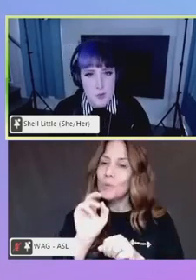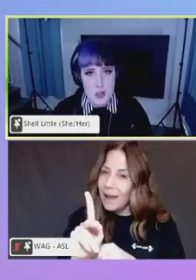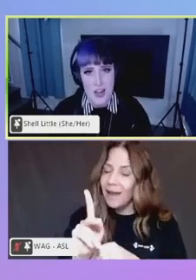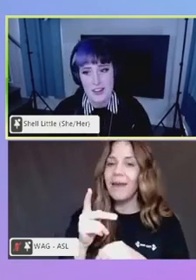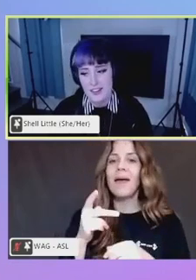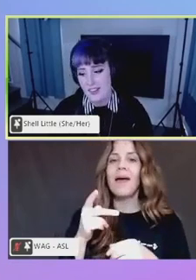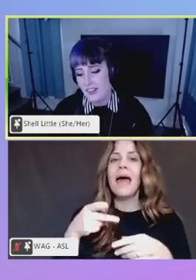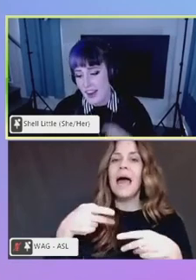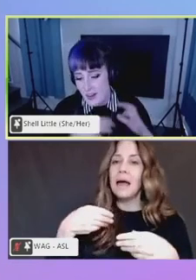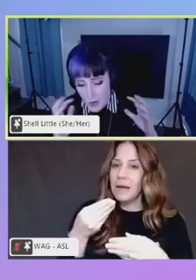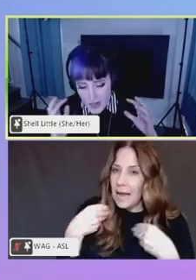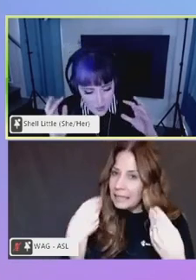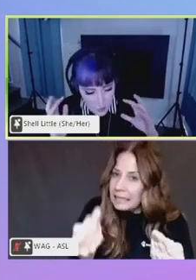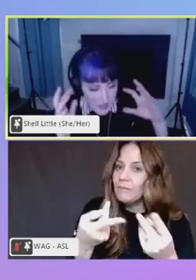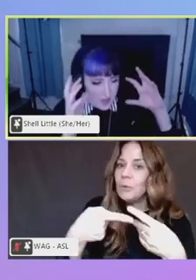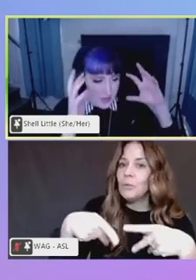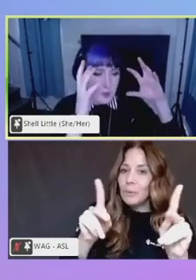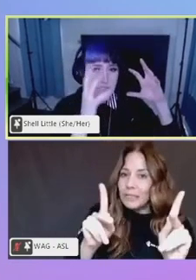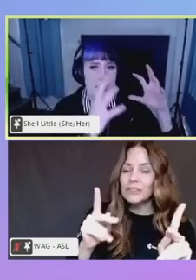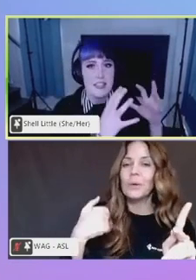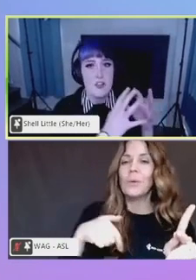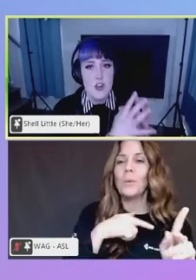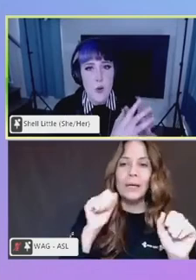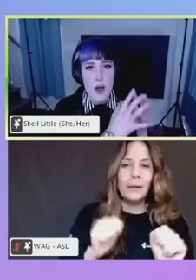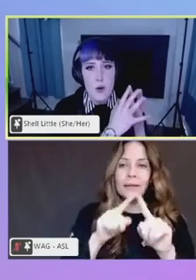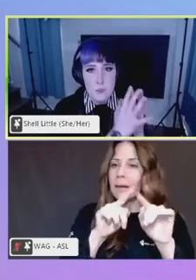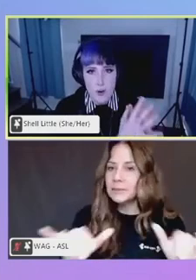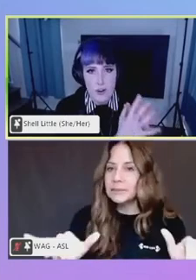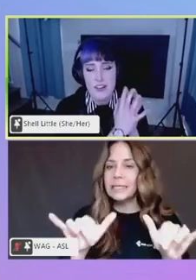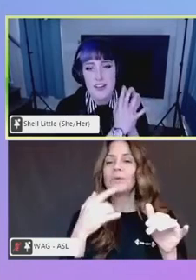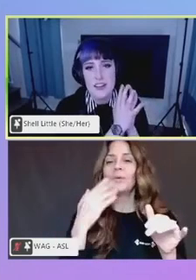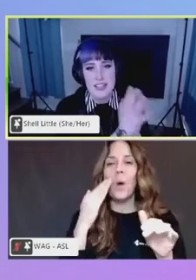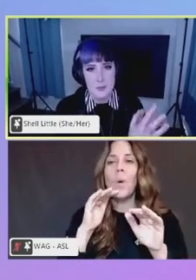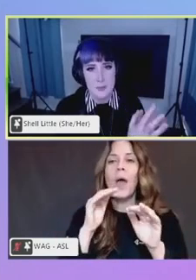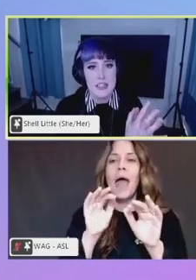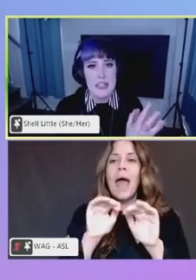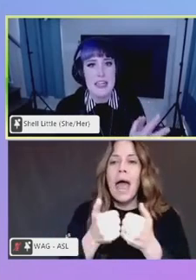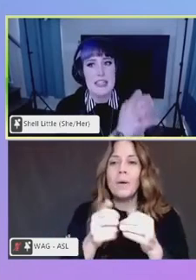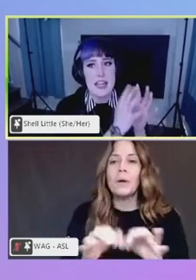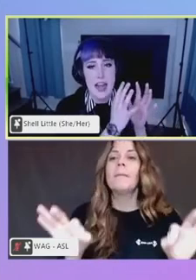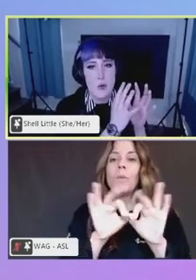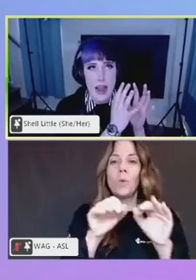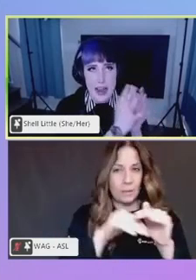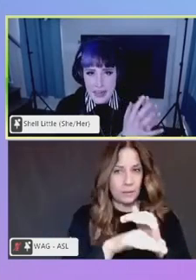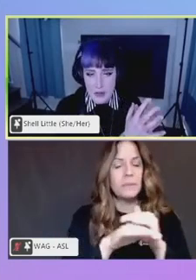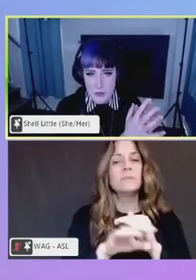people, well, I don't want to complete about accessibility because it is so important. It is OK to complain about